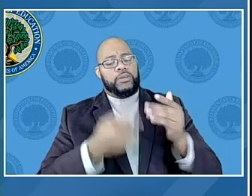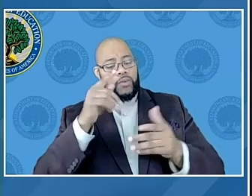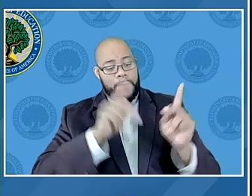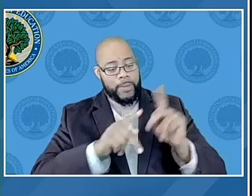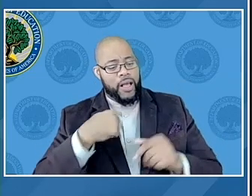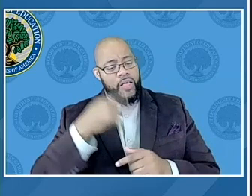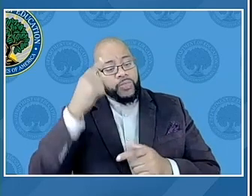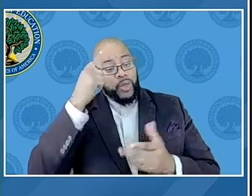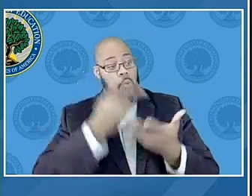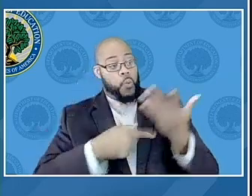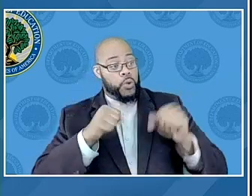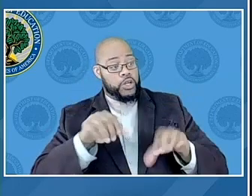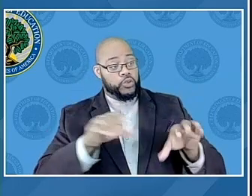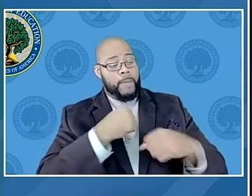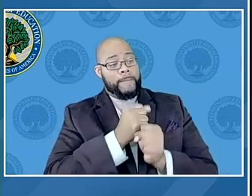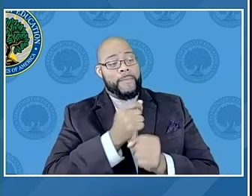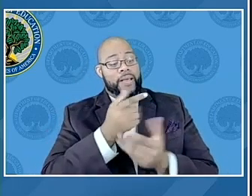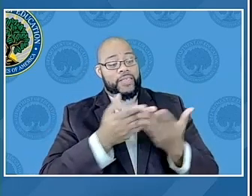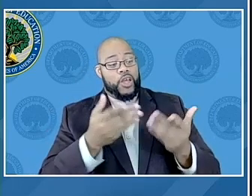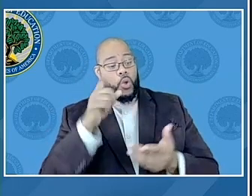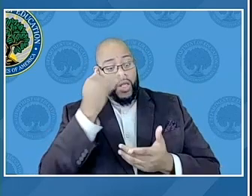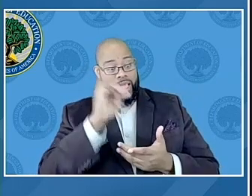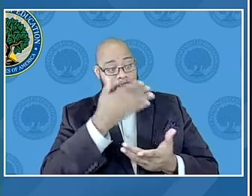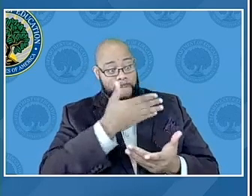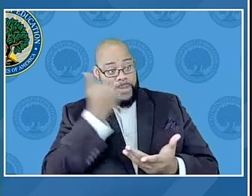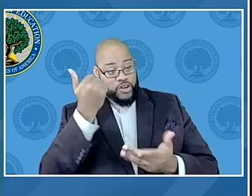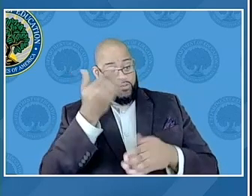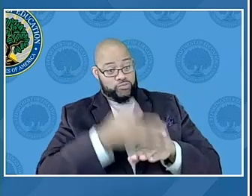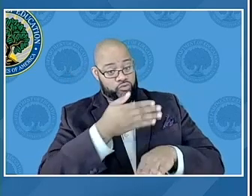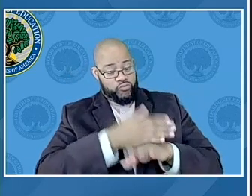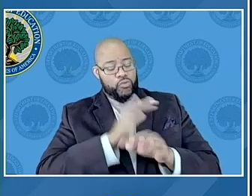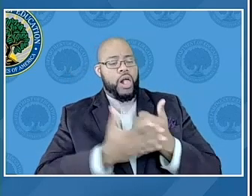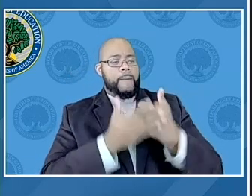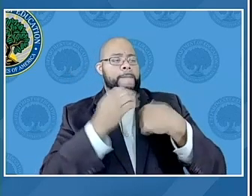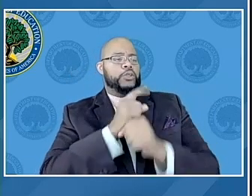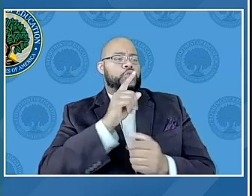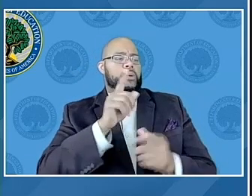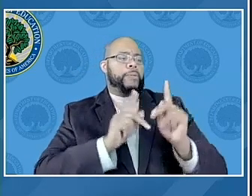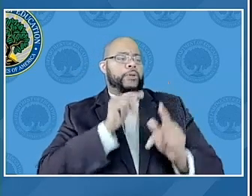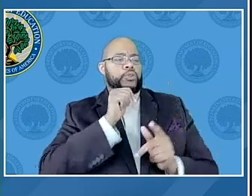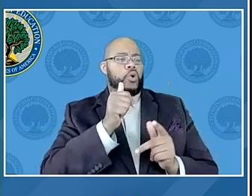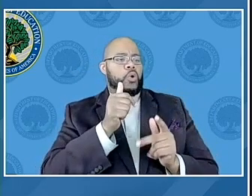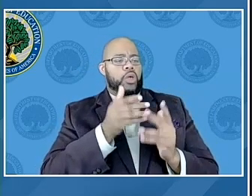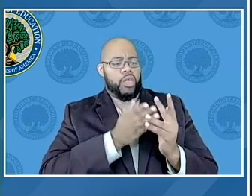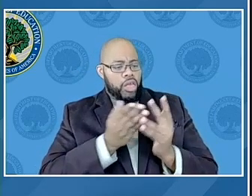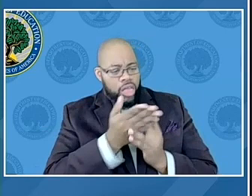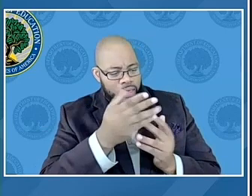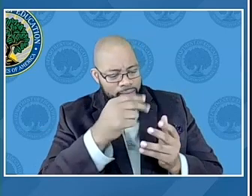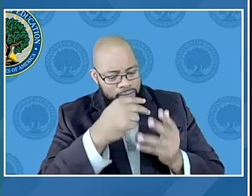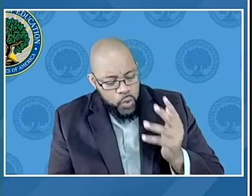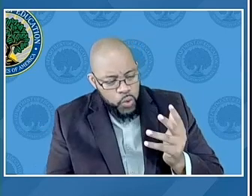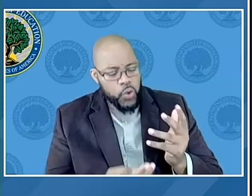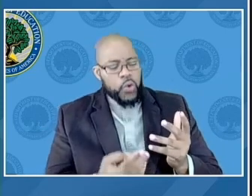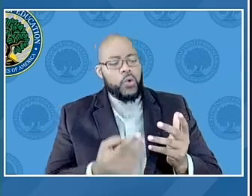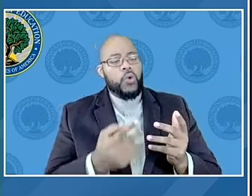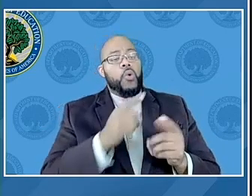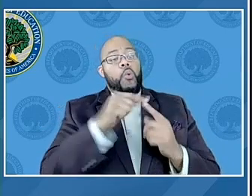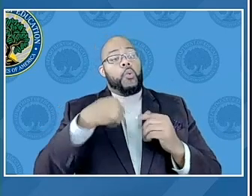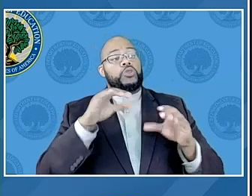to make things look like that, or better, will help make sure that people don't slip through the cracks. I know that when we did our organizing work, reaching out to